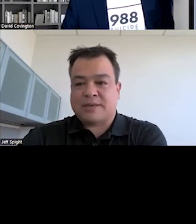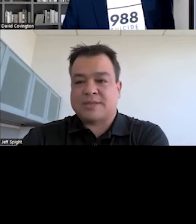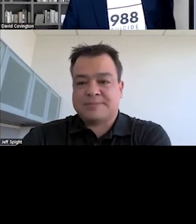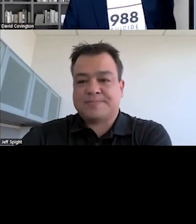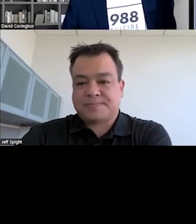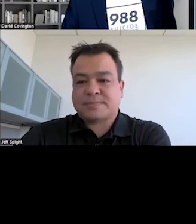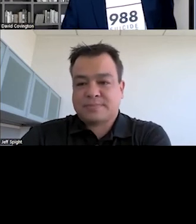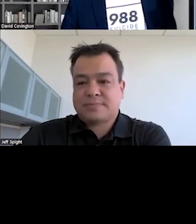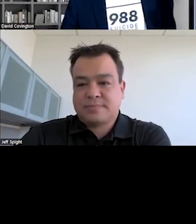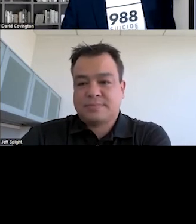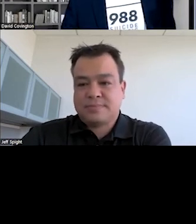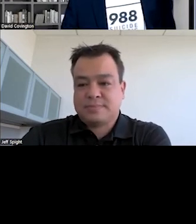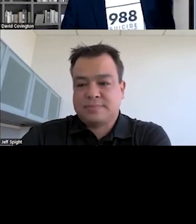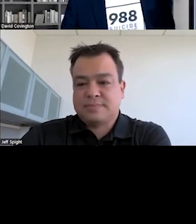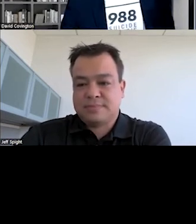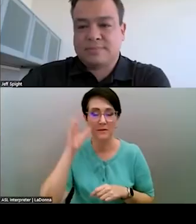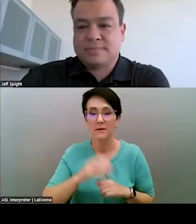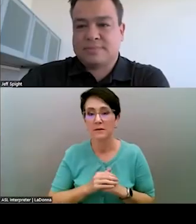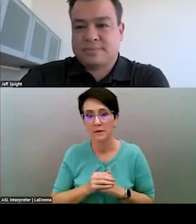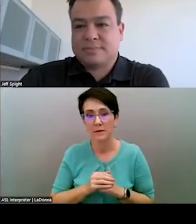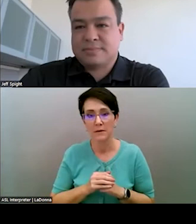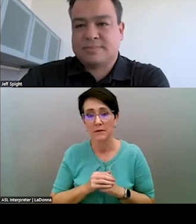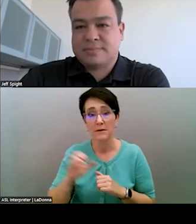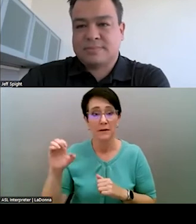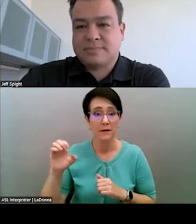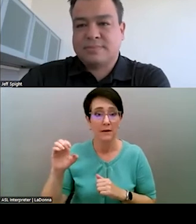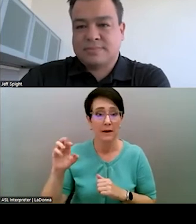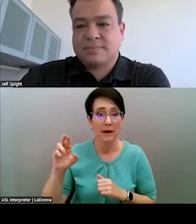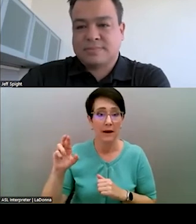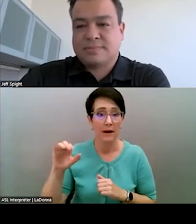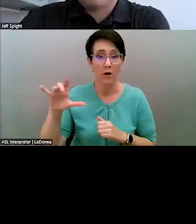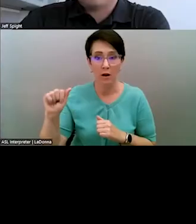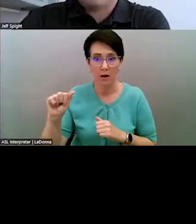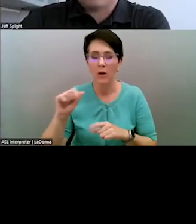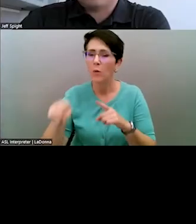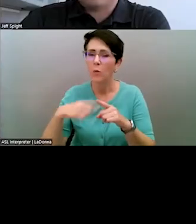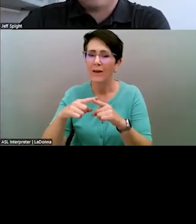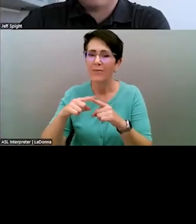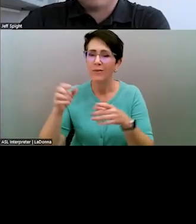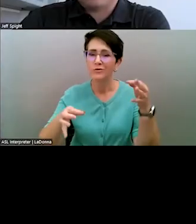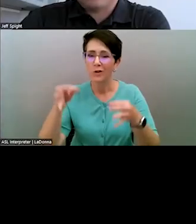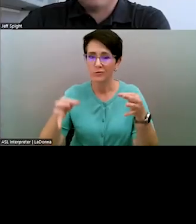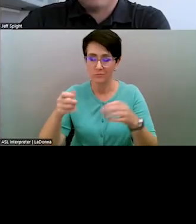ERICA WHEN THE JUDGES WERE BRINGING THIS UP. THEY WERE FOE COULDED ON KIDS, TODDLERS, BEING,